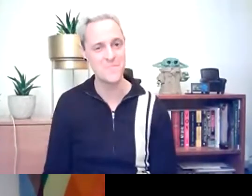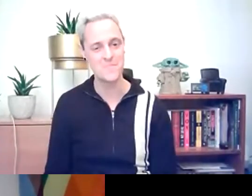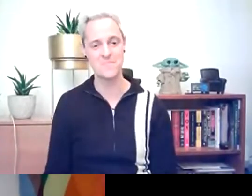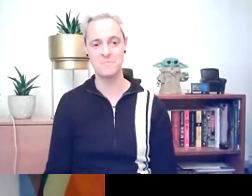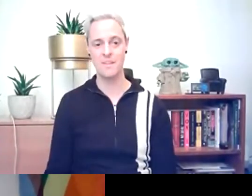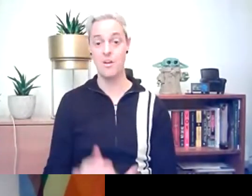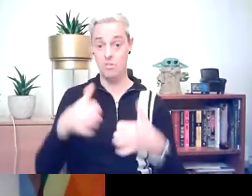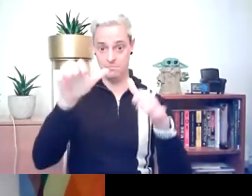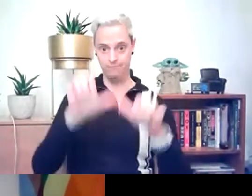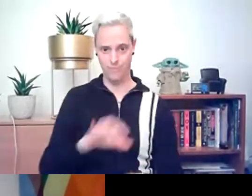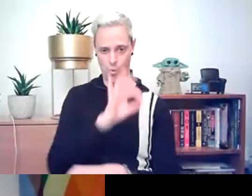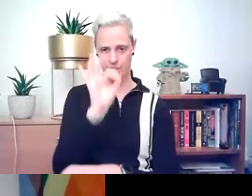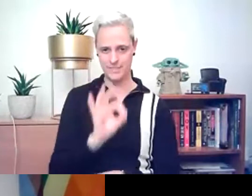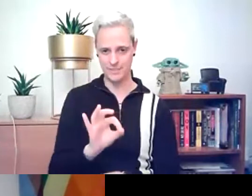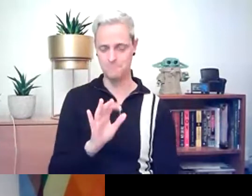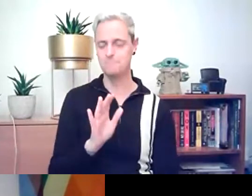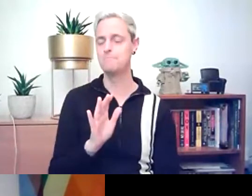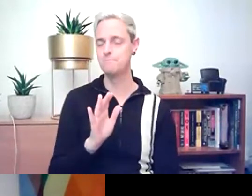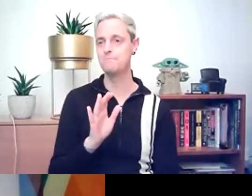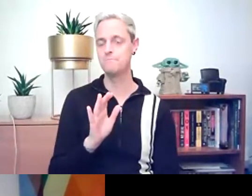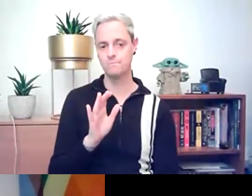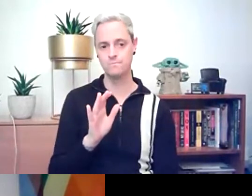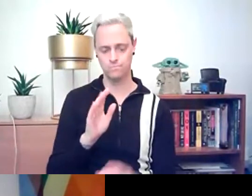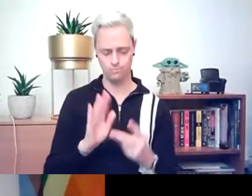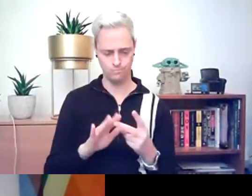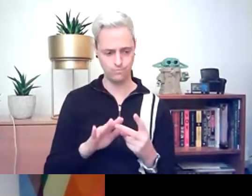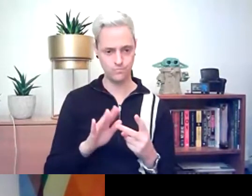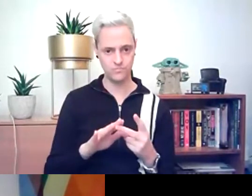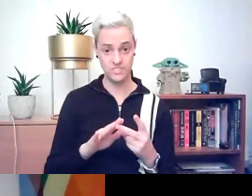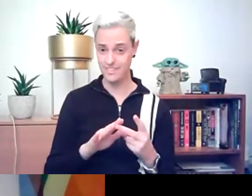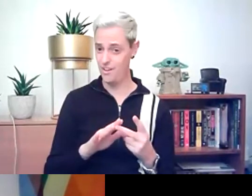is from someone, and they're saying I'm going through hell at the moment with some family